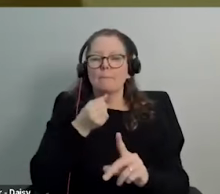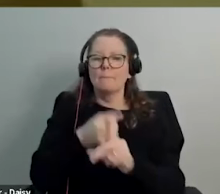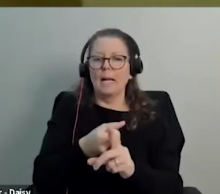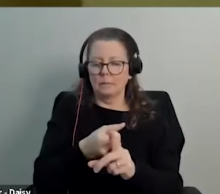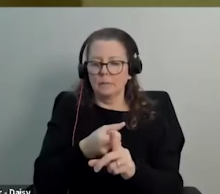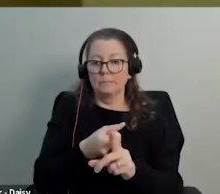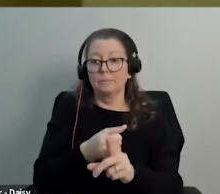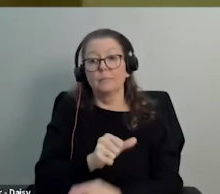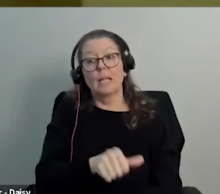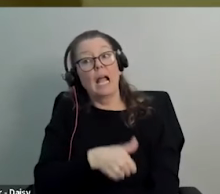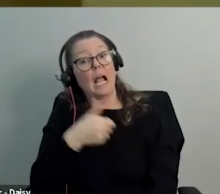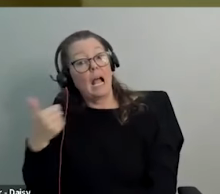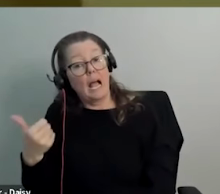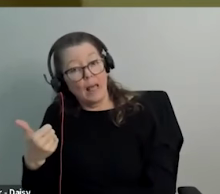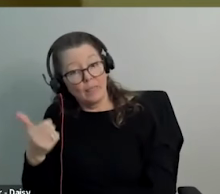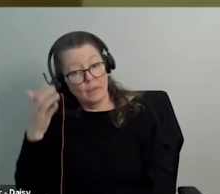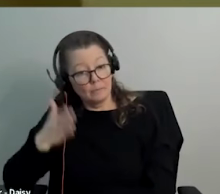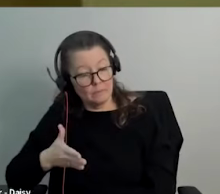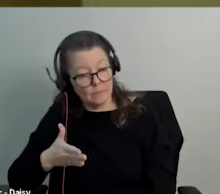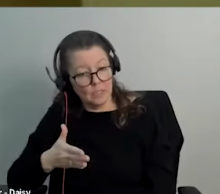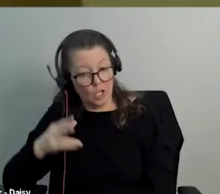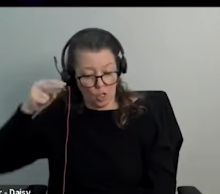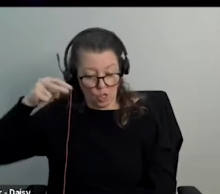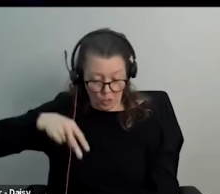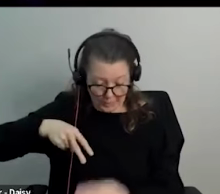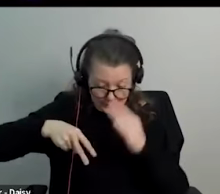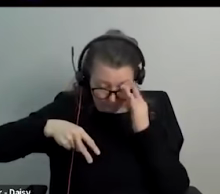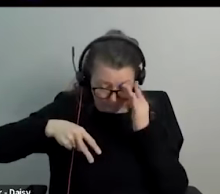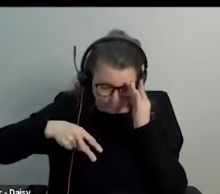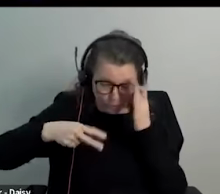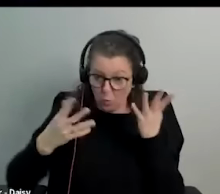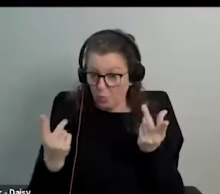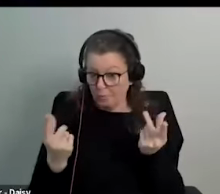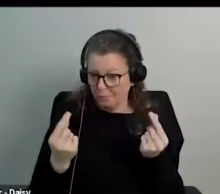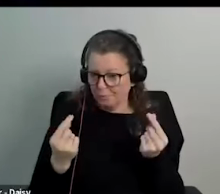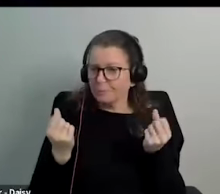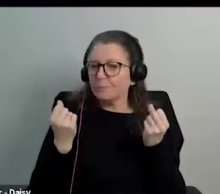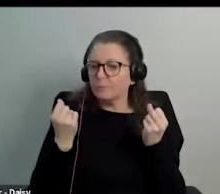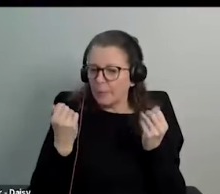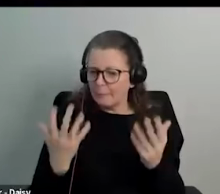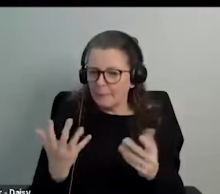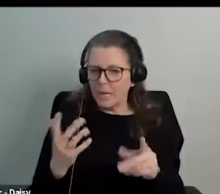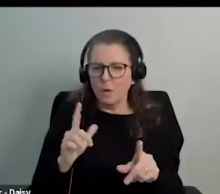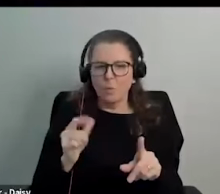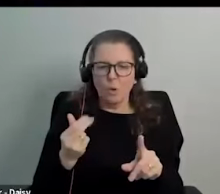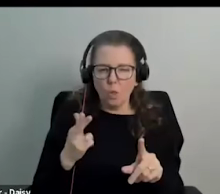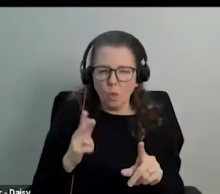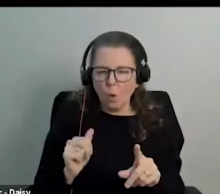But the other side is the top down. And that's what I think a lot of what Laura and Fred were talking about,